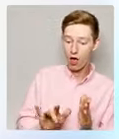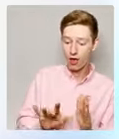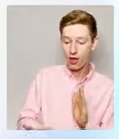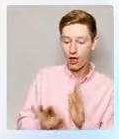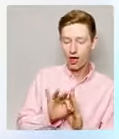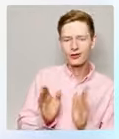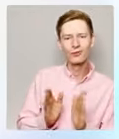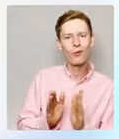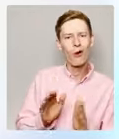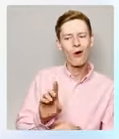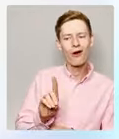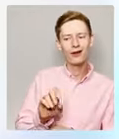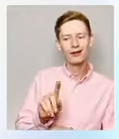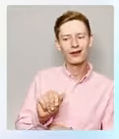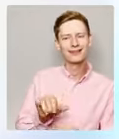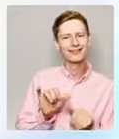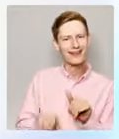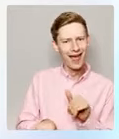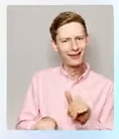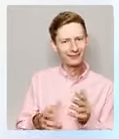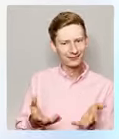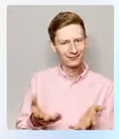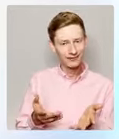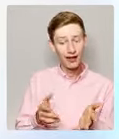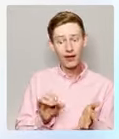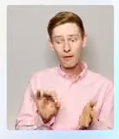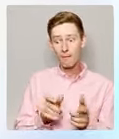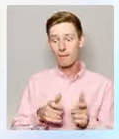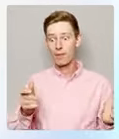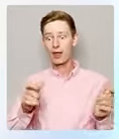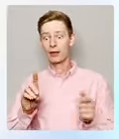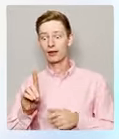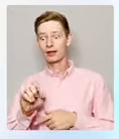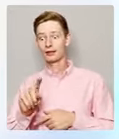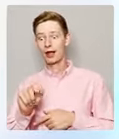If an object is selected and the delta seems small, stay in the selected object. See a big delta?